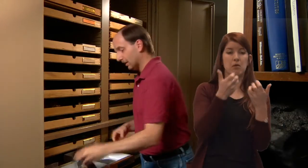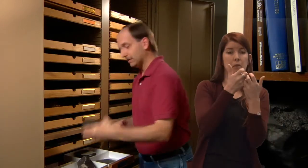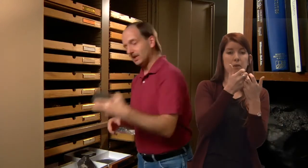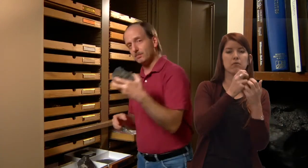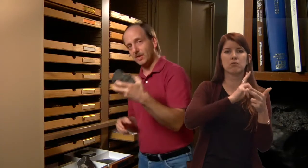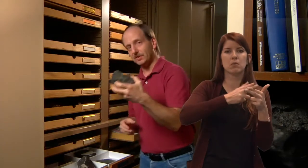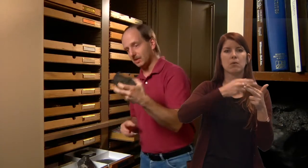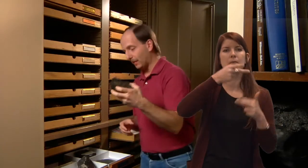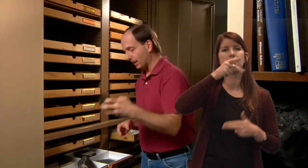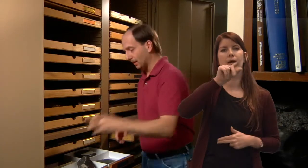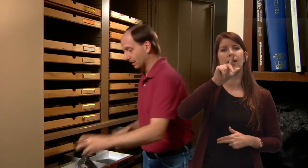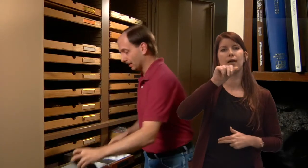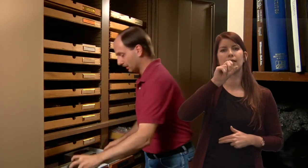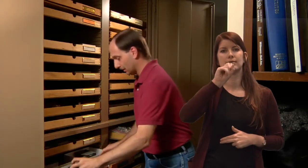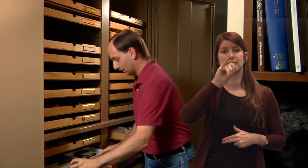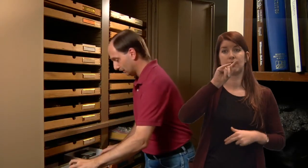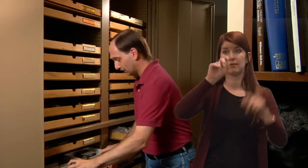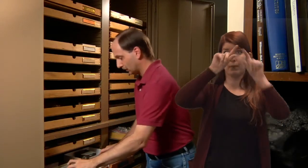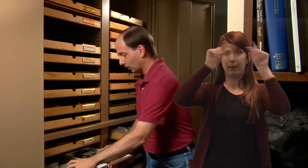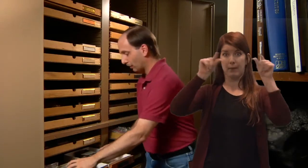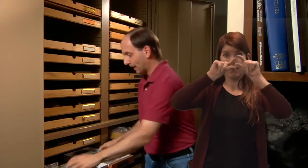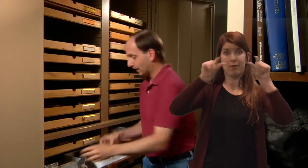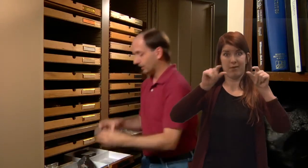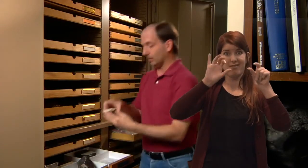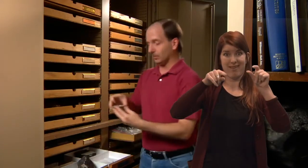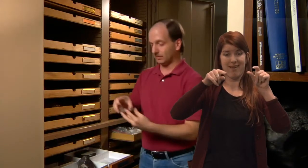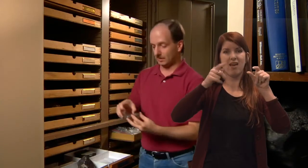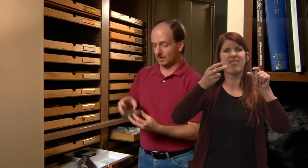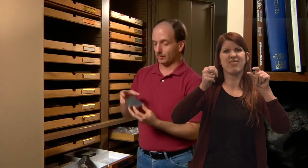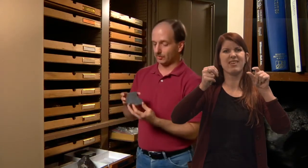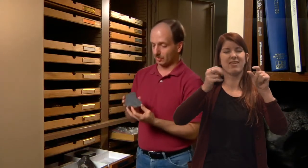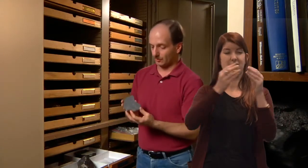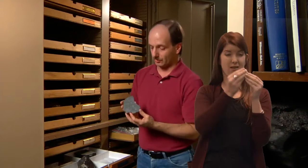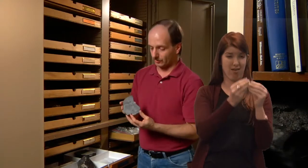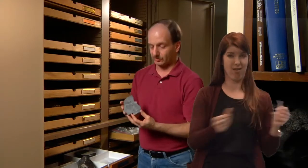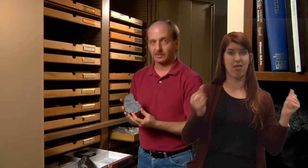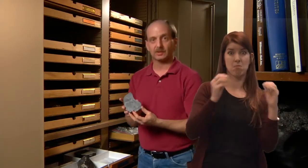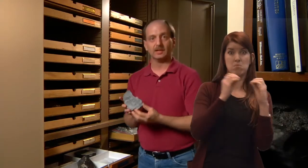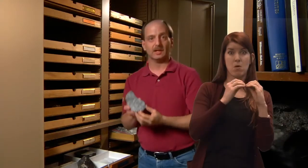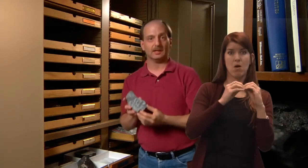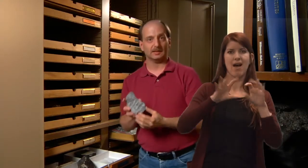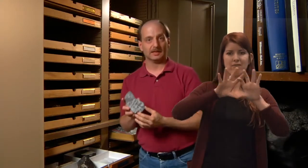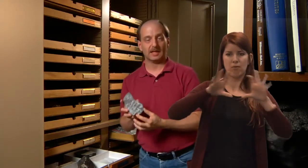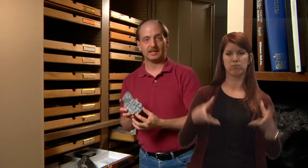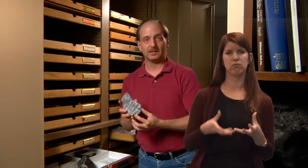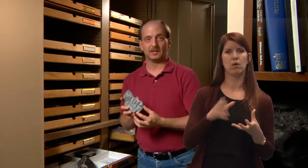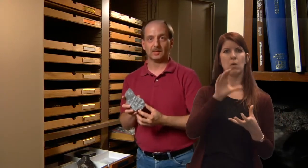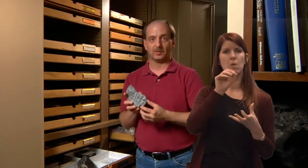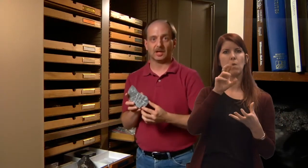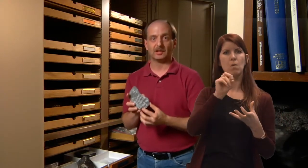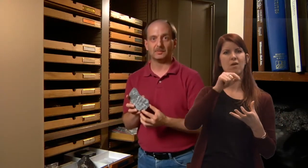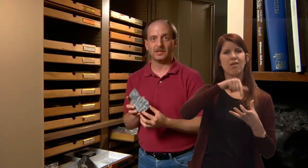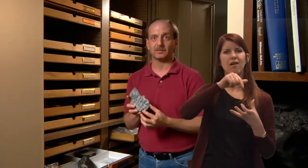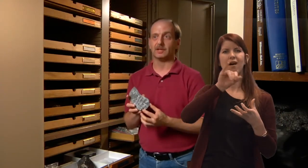If you keep melting the Palasite, you go back to the sample we were talking about earlier, the Ahnighto sample, the iron meteorite,